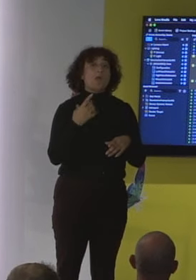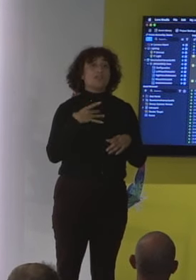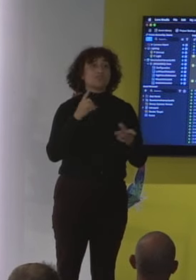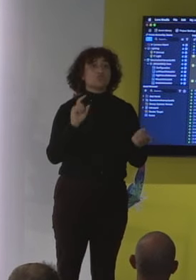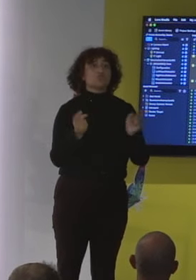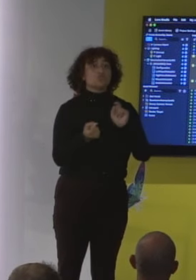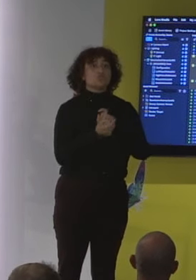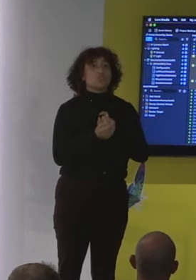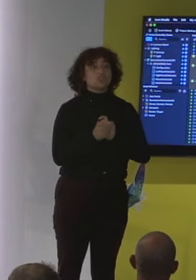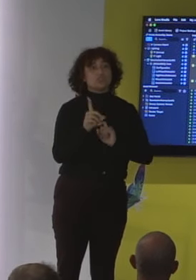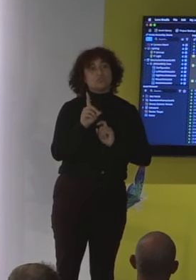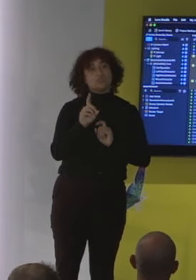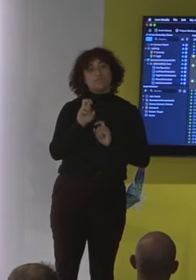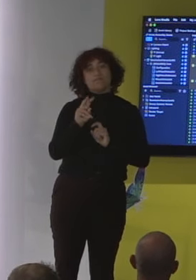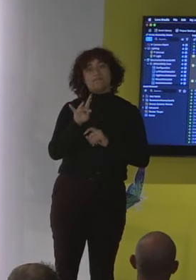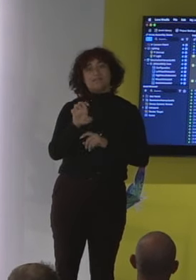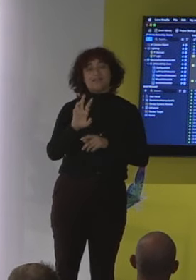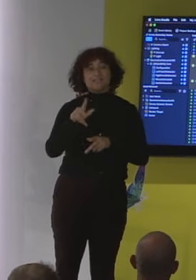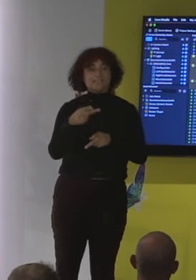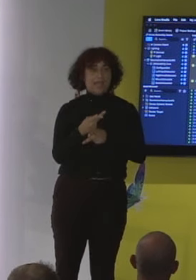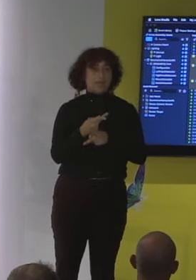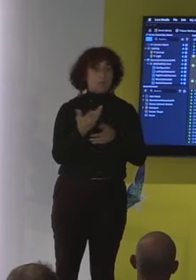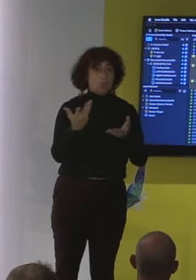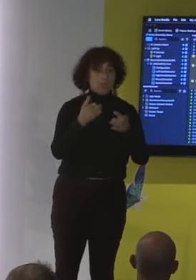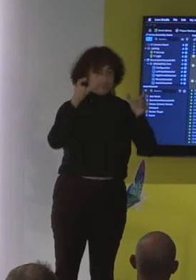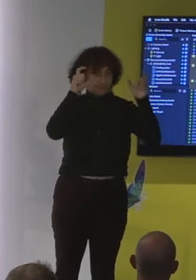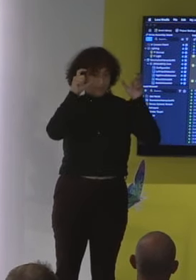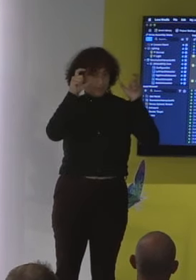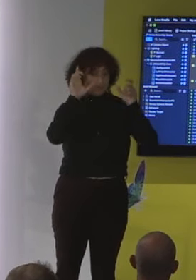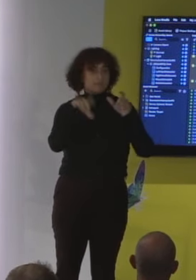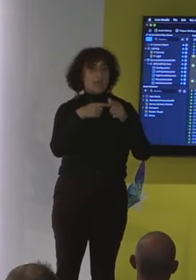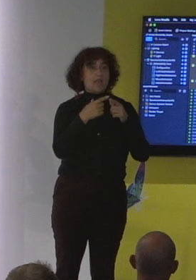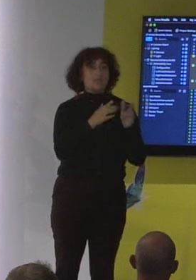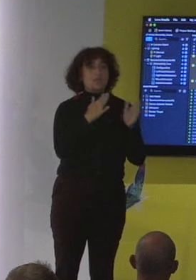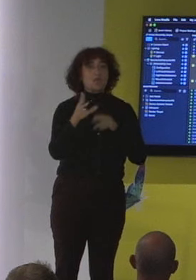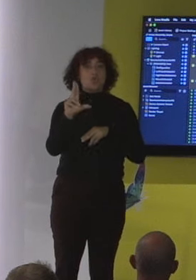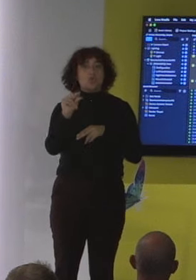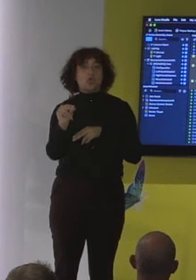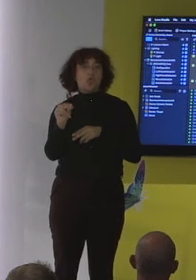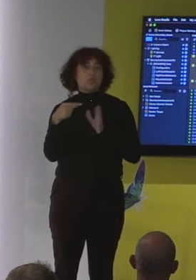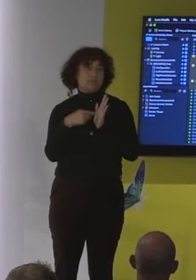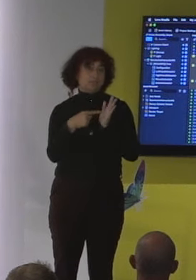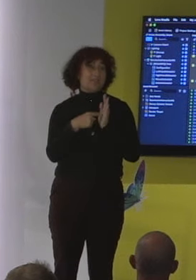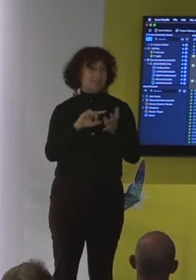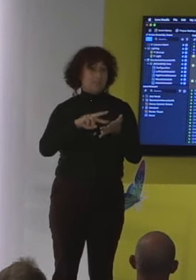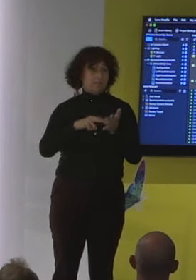to device type override Spectacles, and then go to no simulation. And what that does is it's no longer